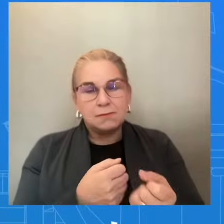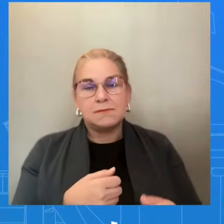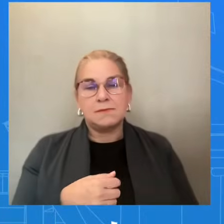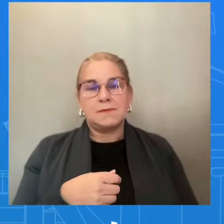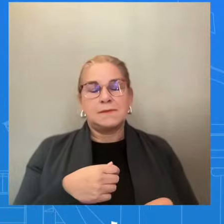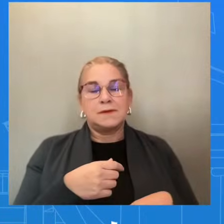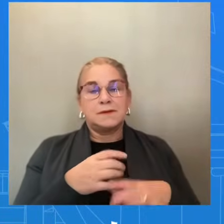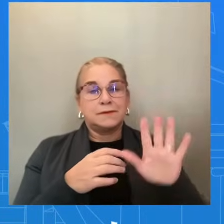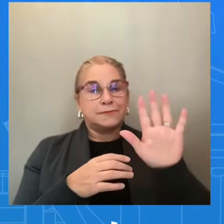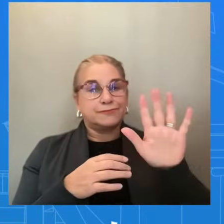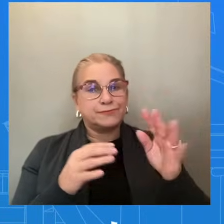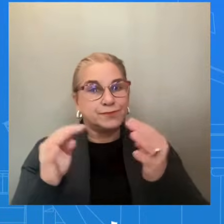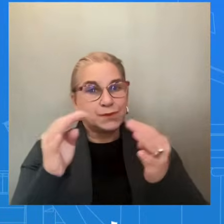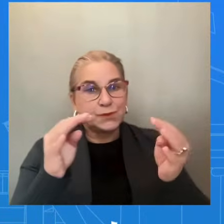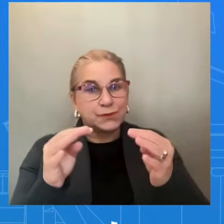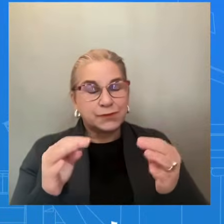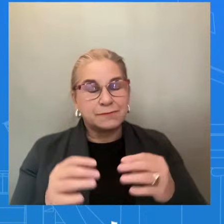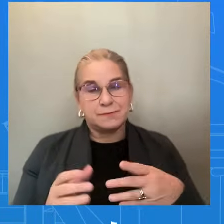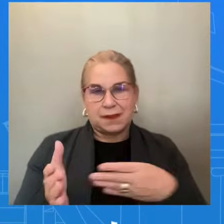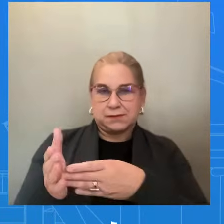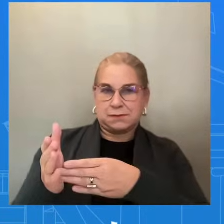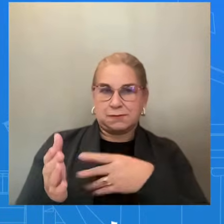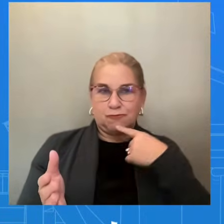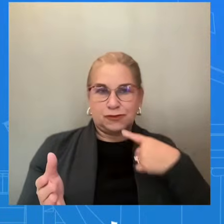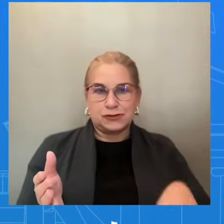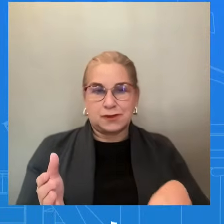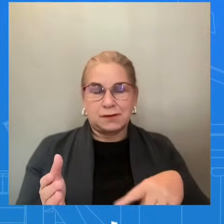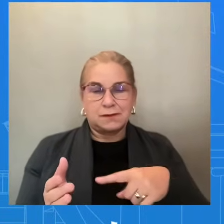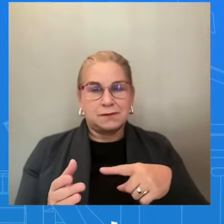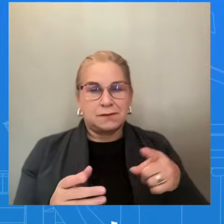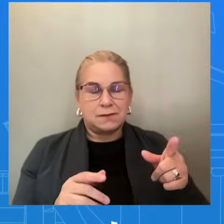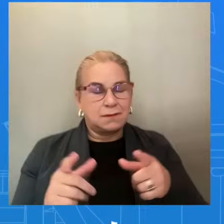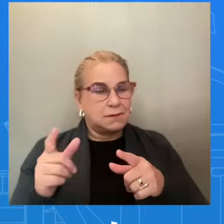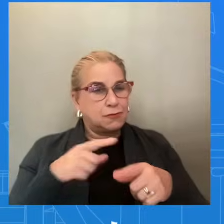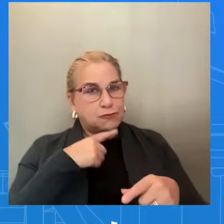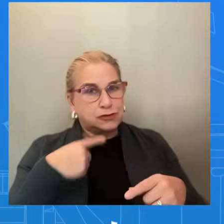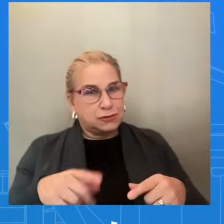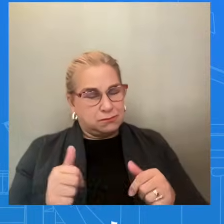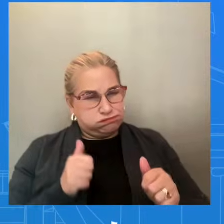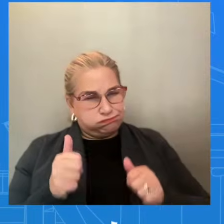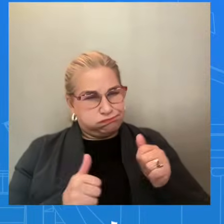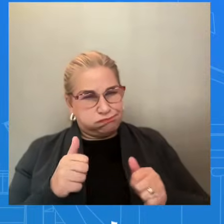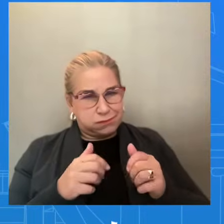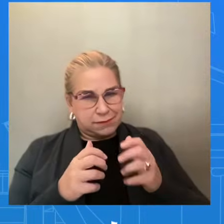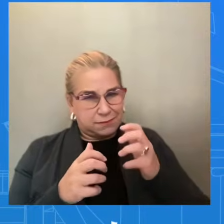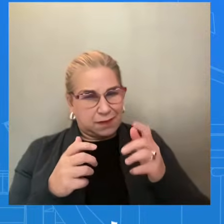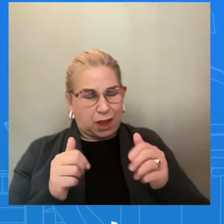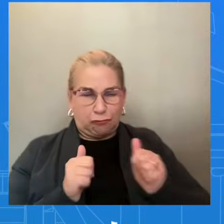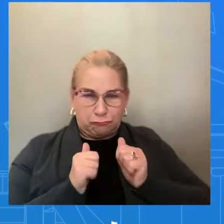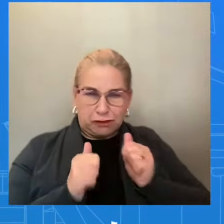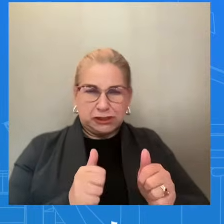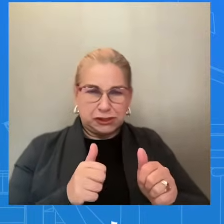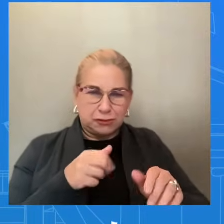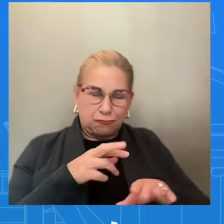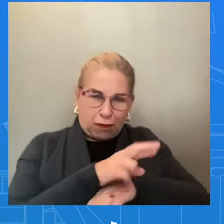I don’t have anything else to share beyond that. But we’ll let them speak to their plan directly. Go ahead.